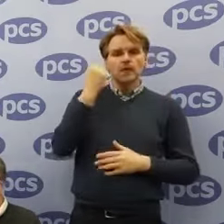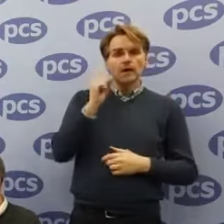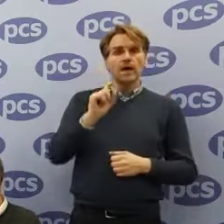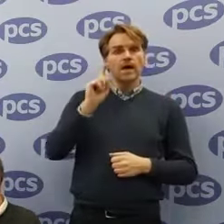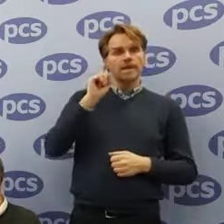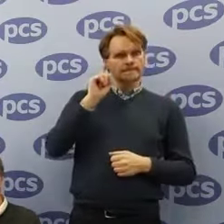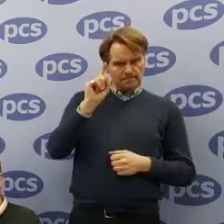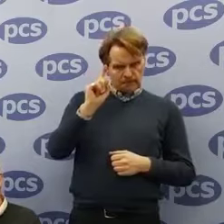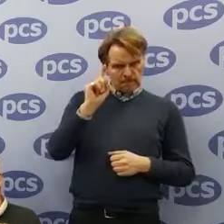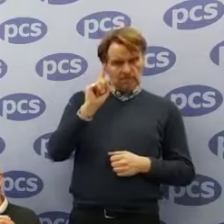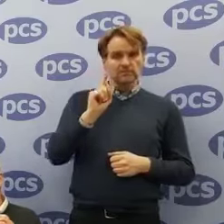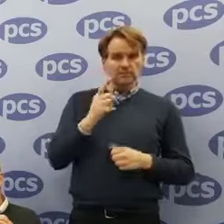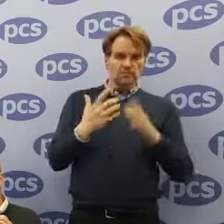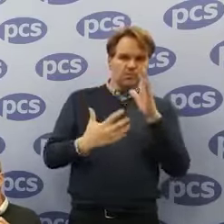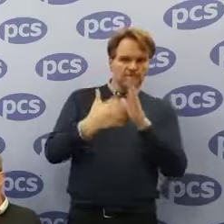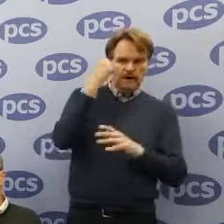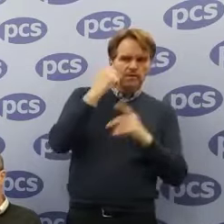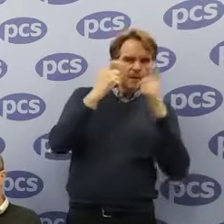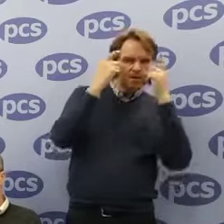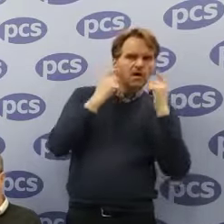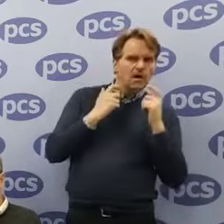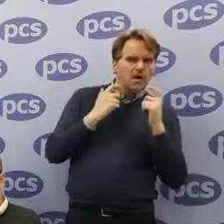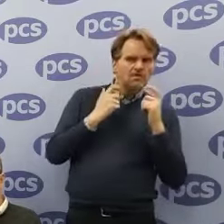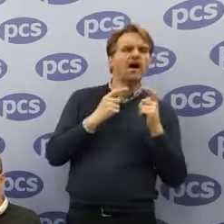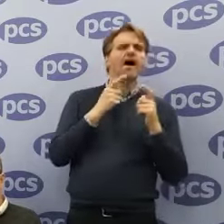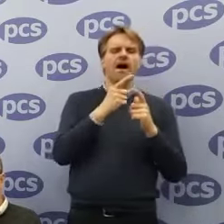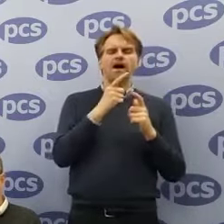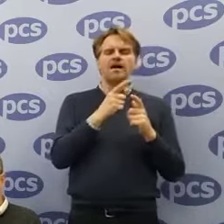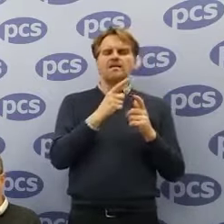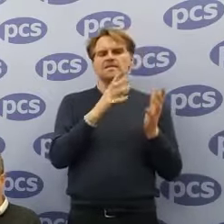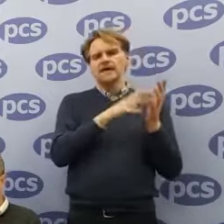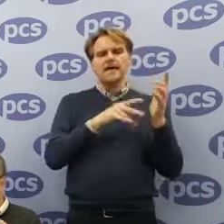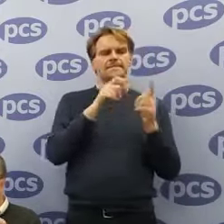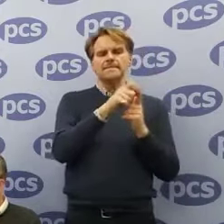monumental betrayal. So this meeting on the 1st of February is where the three